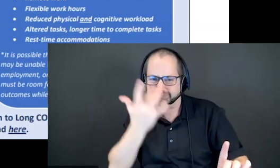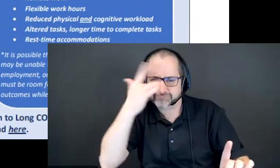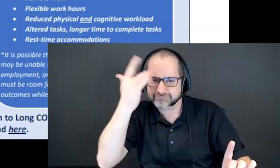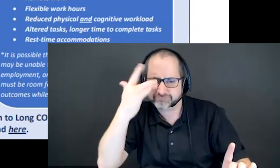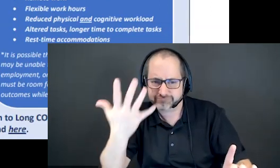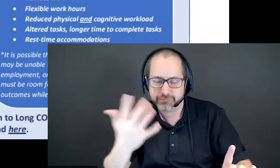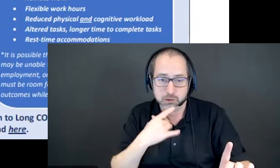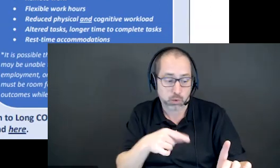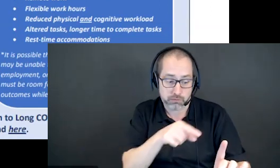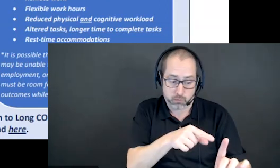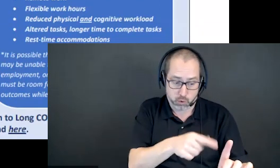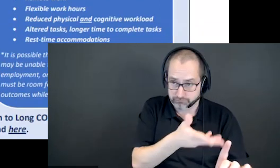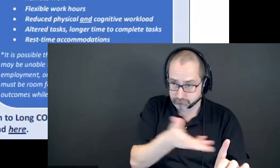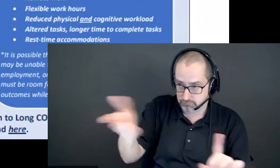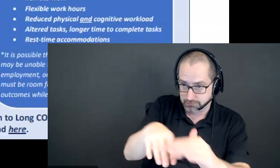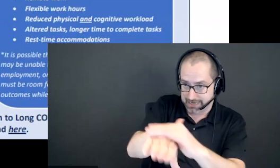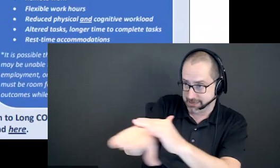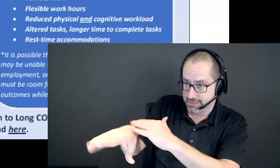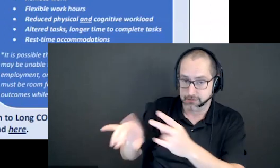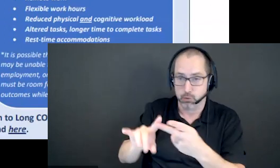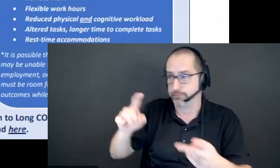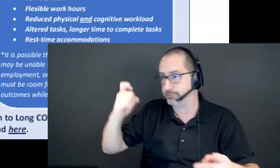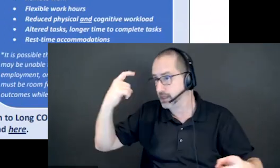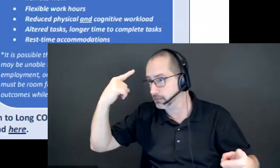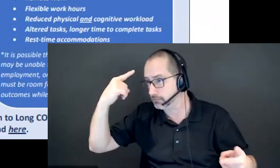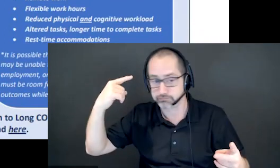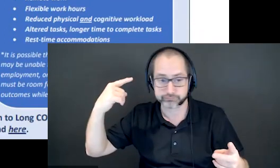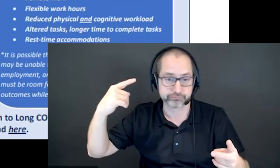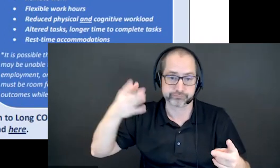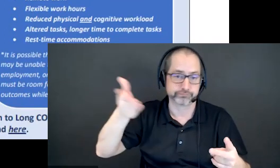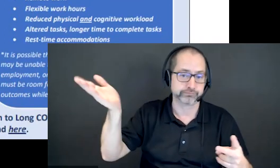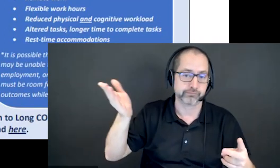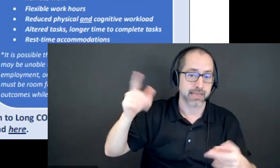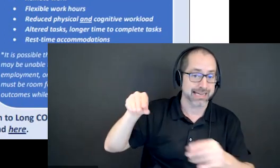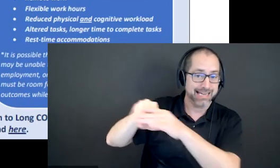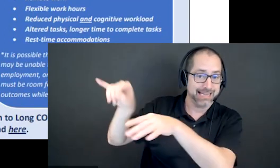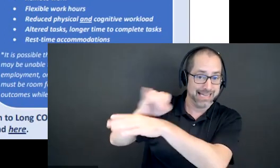with long COVID, we want it to be accessible to those in the industry dealing with disability.